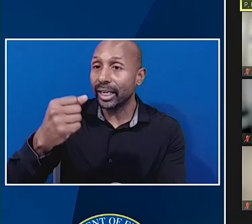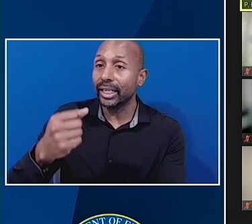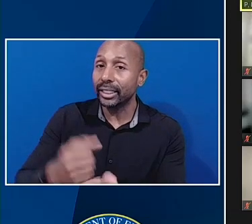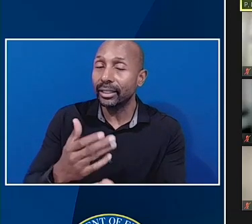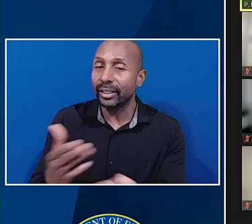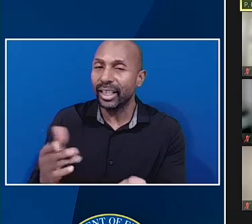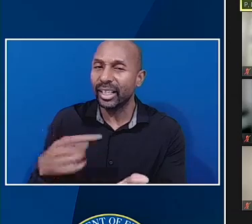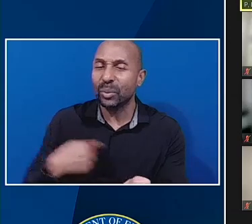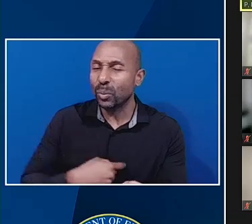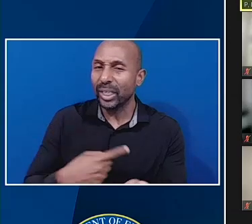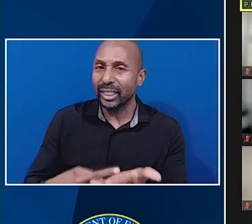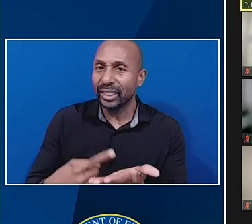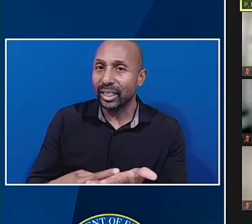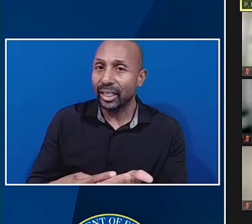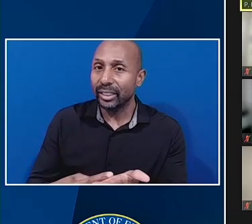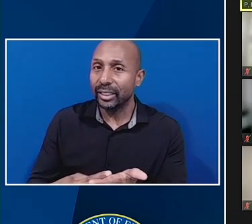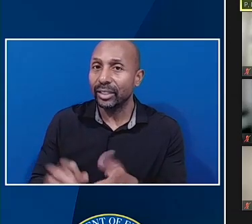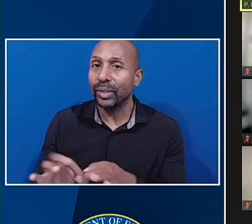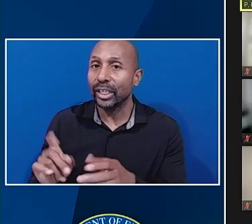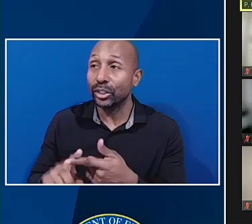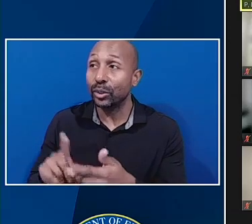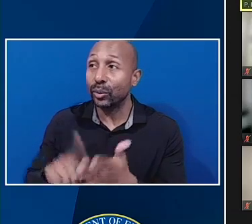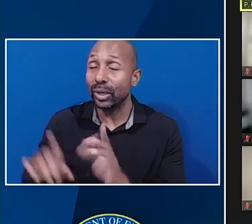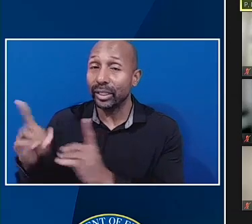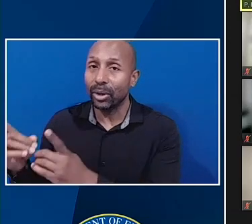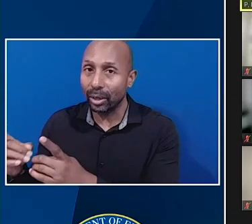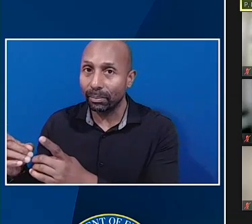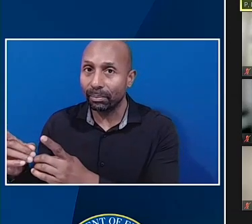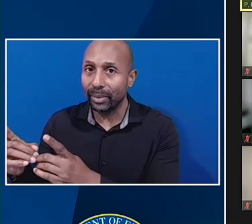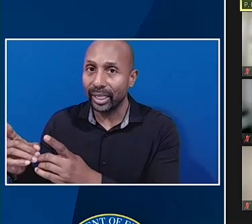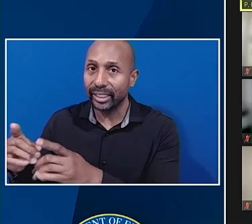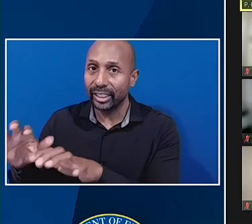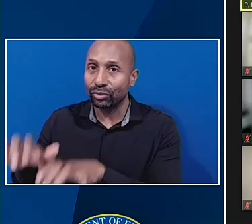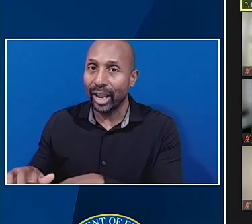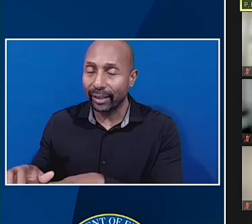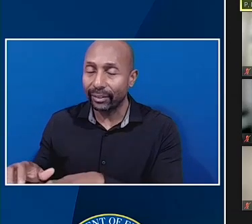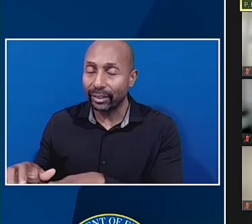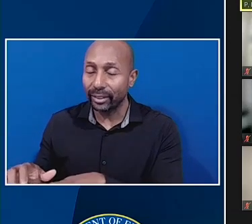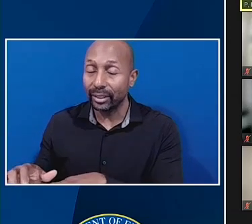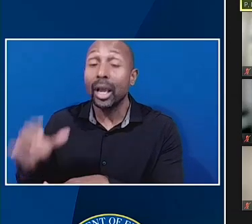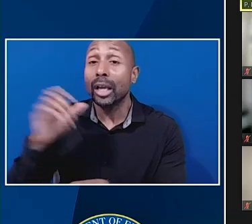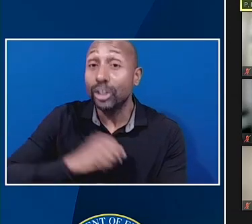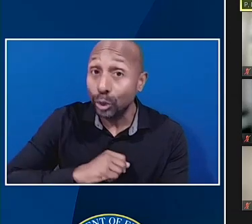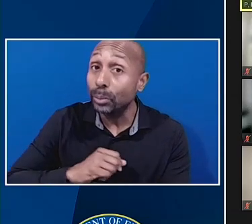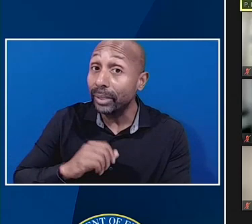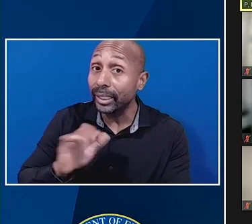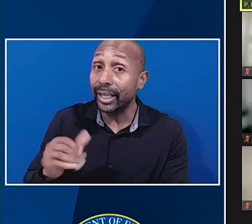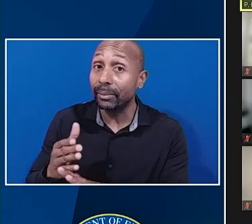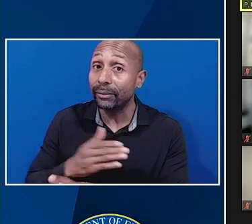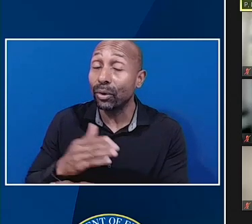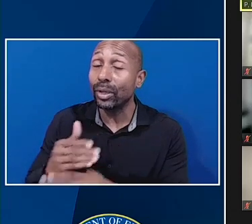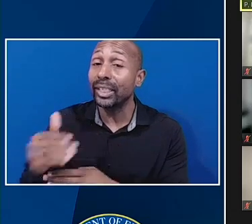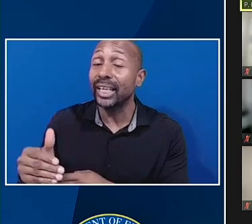assuming, that by the next session in March, there will be some more consistent